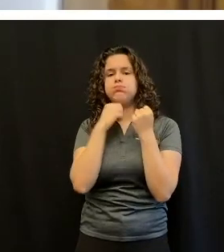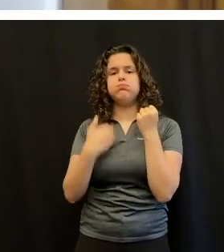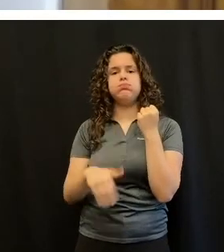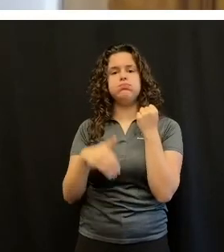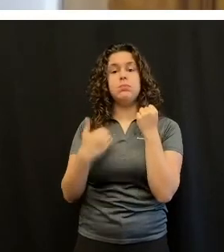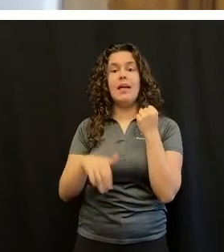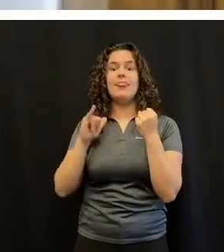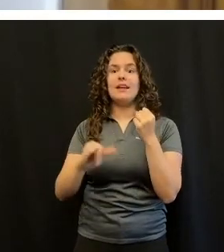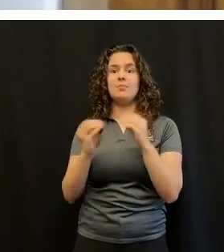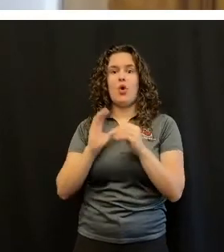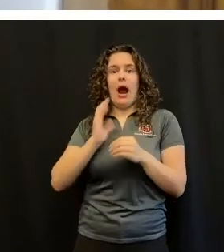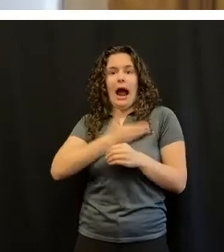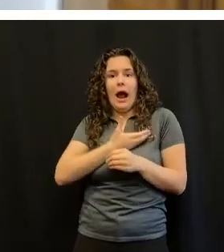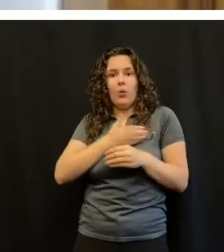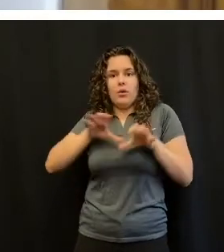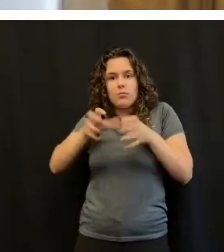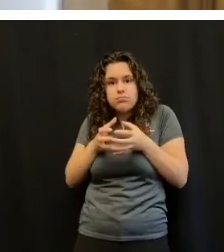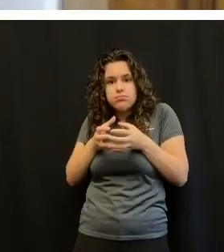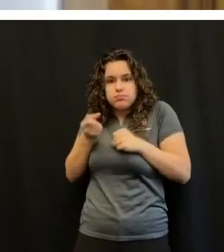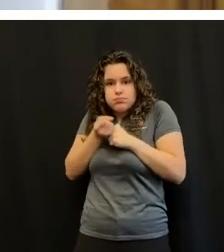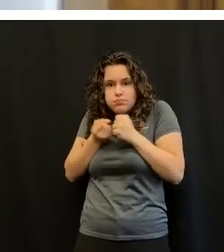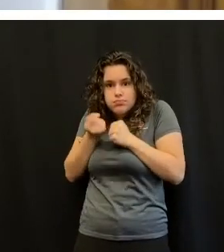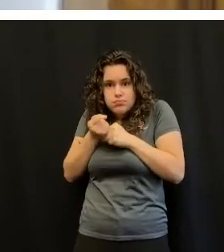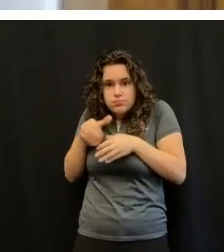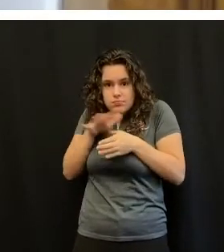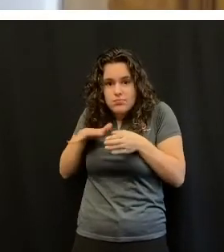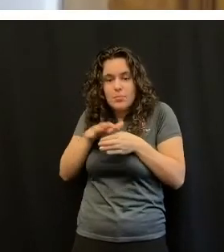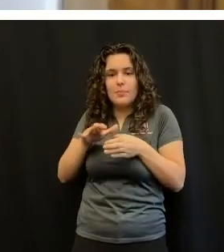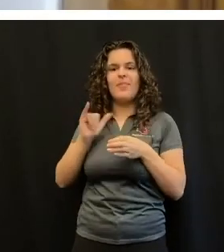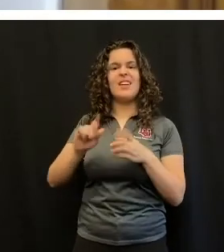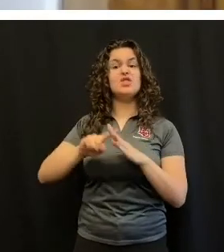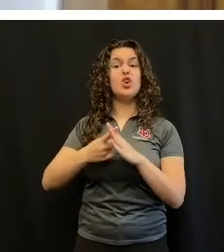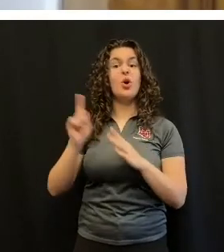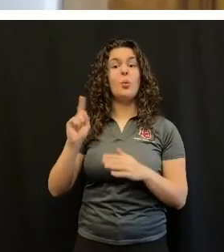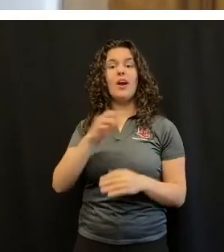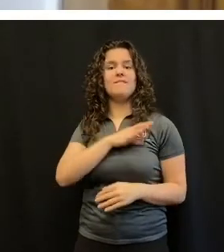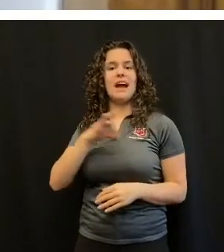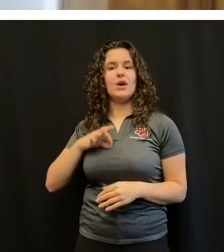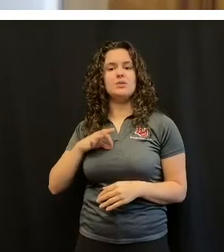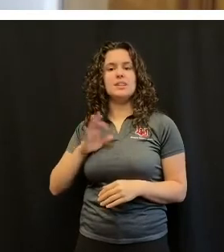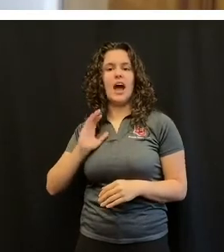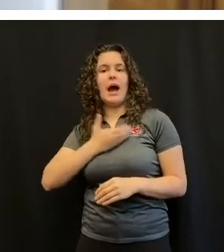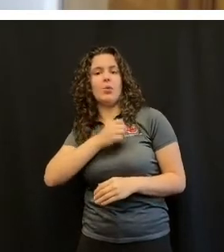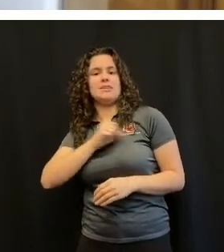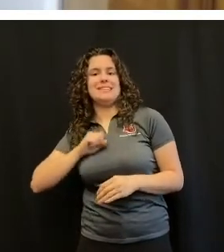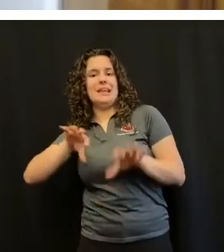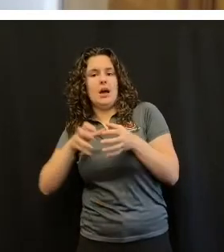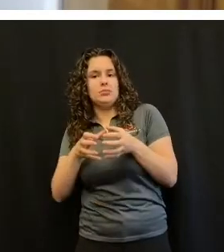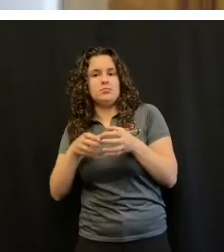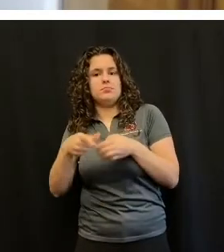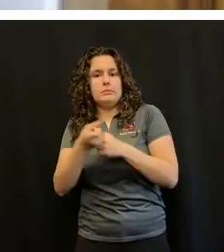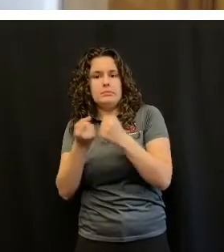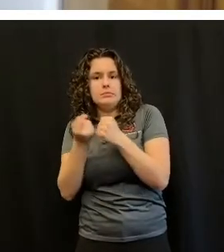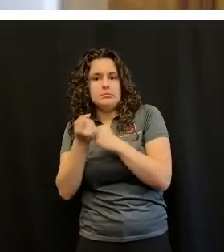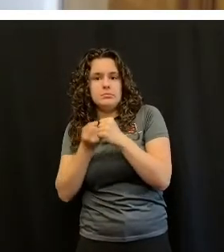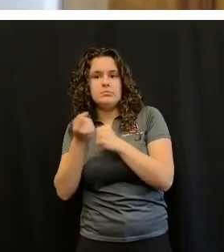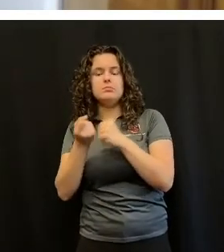started at the faculty senate level, and has reached, I think, levels where it's really quite laudatory